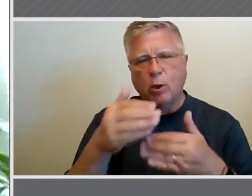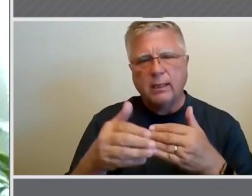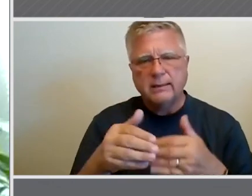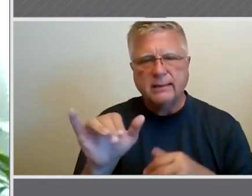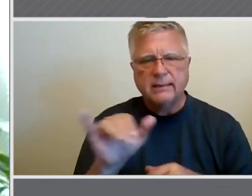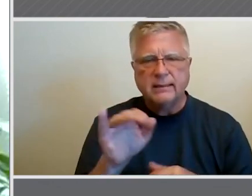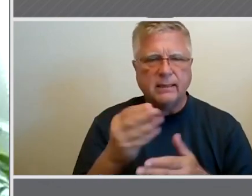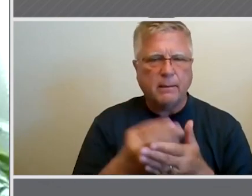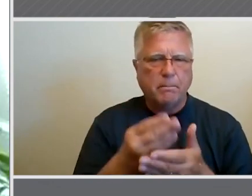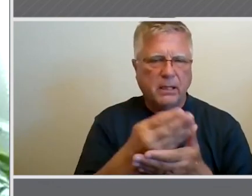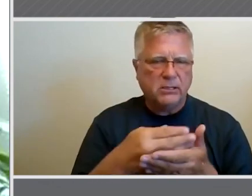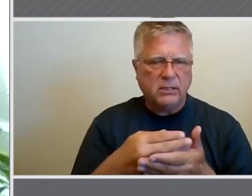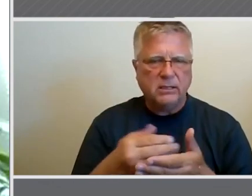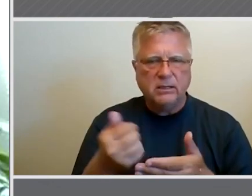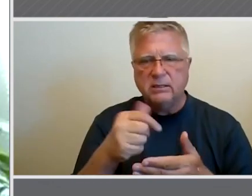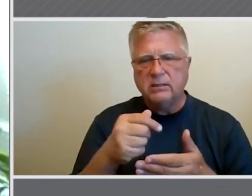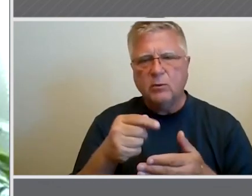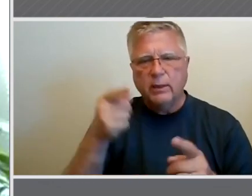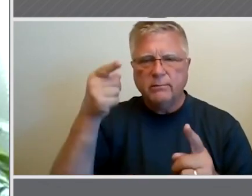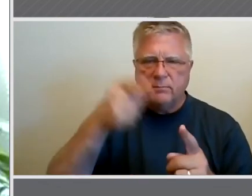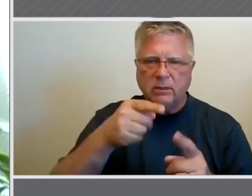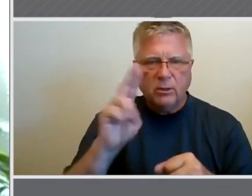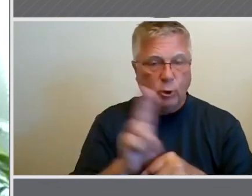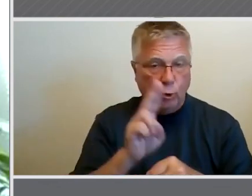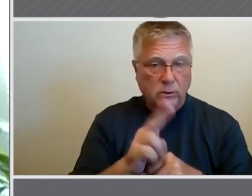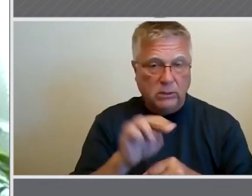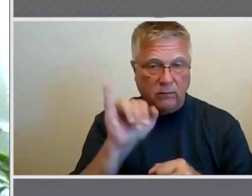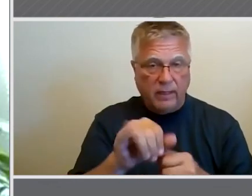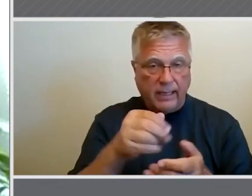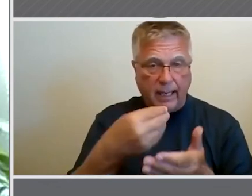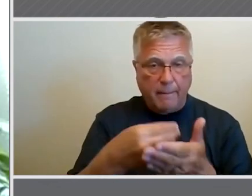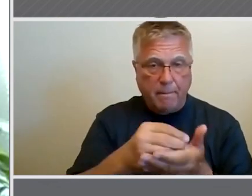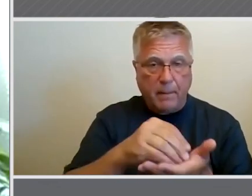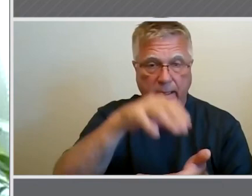So any any intended uses for those funds would be available for public comment you know there'll